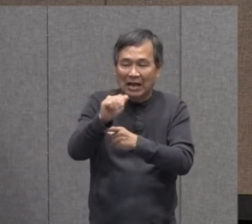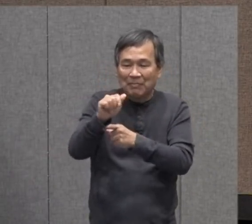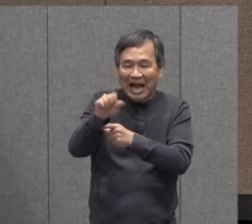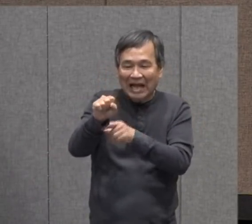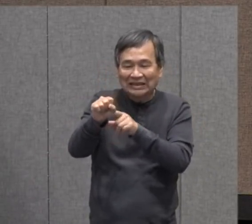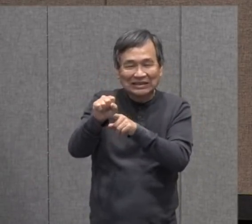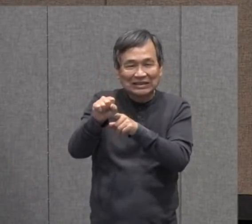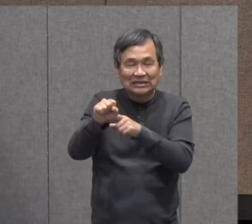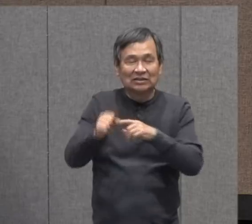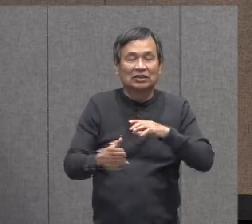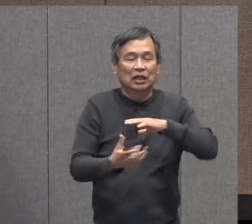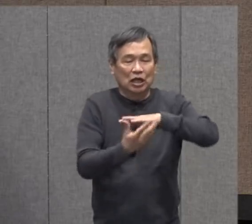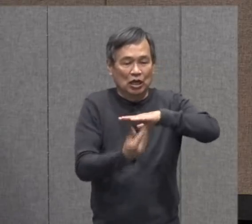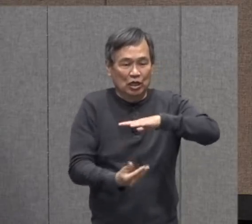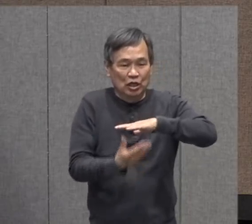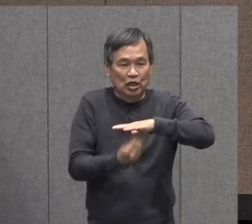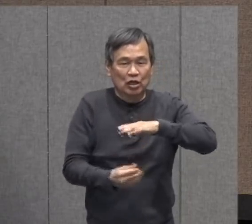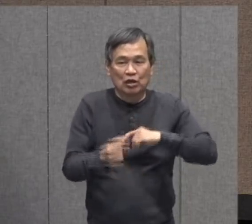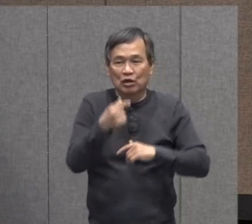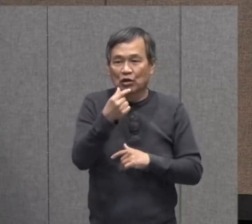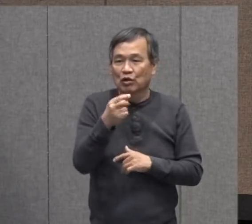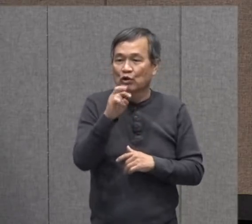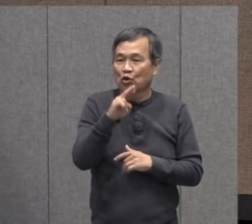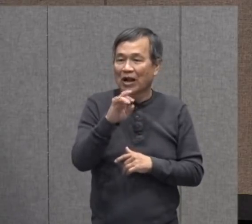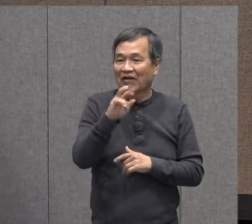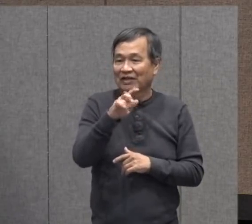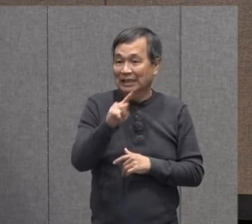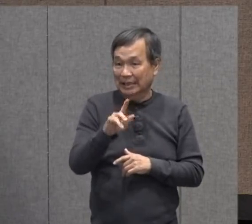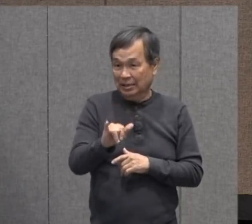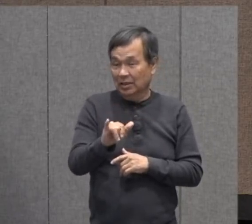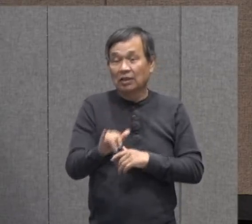between the difference between mass and weight.